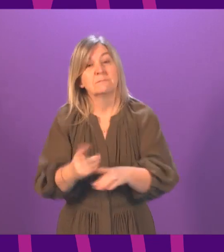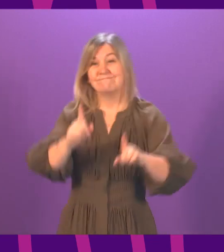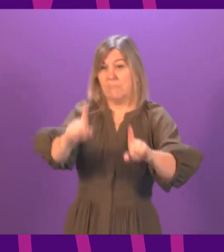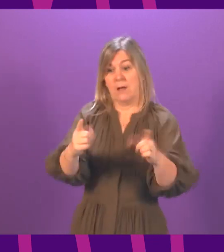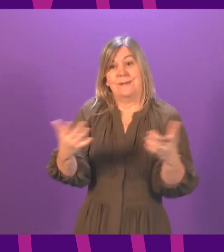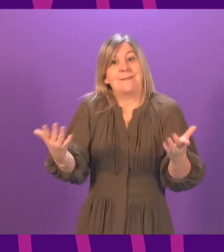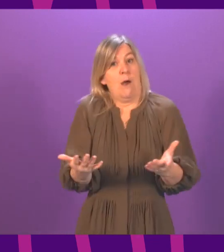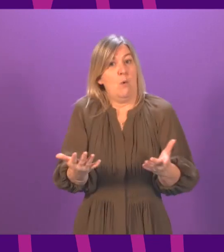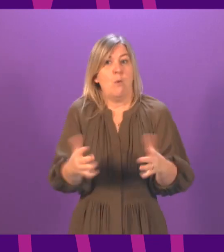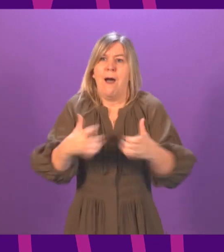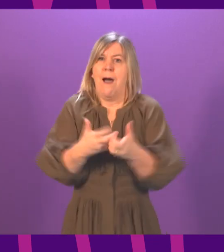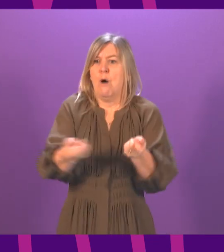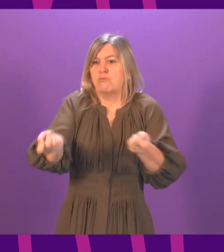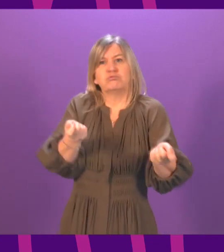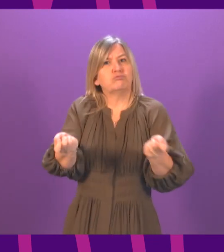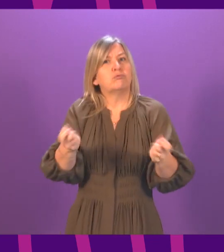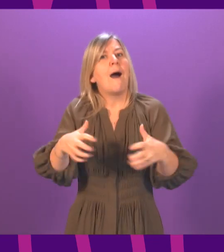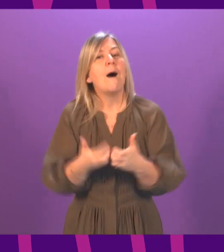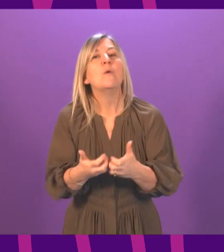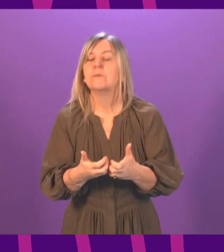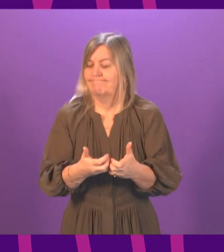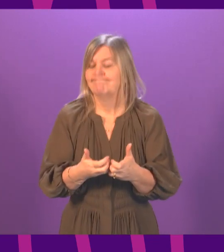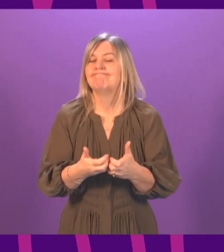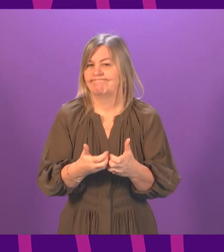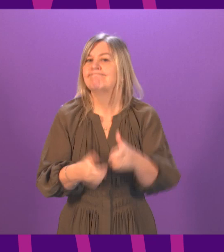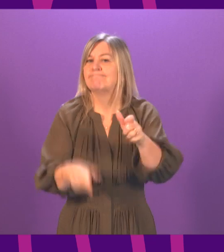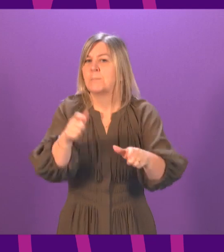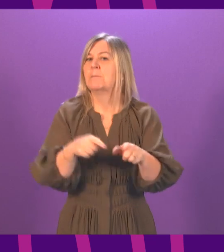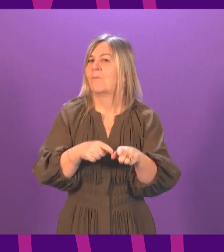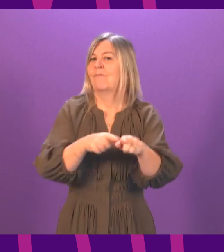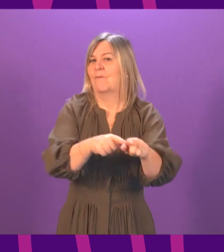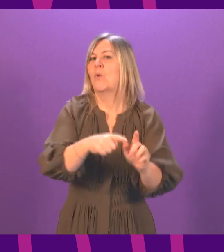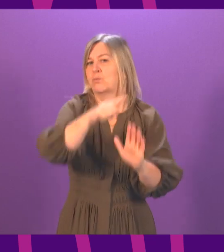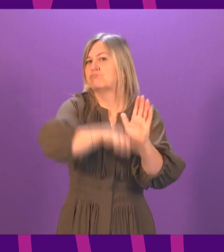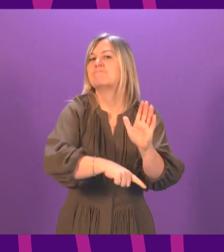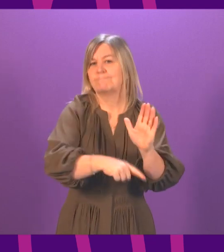and to keep the virus under control is follow the current rules. Put simply, that means that